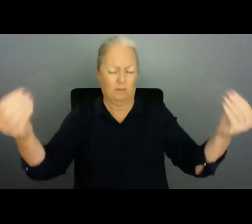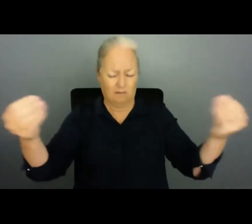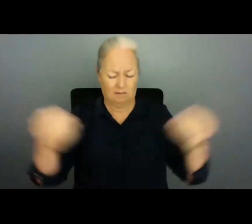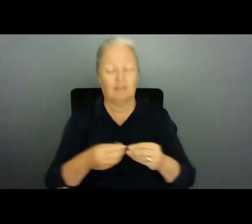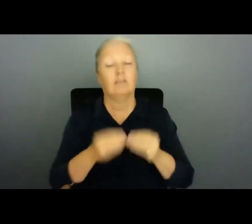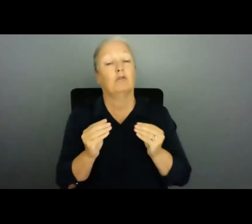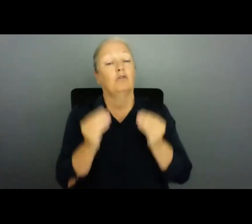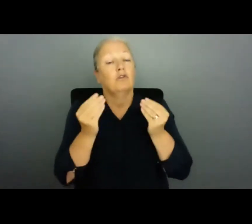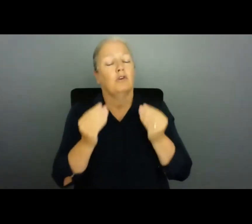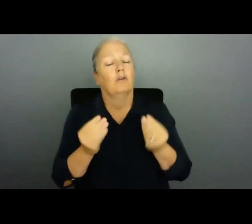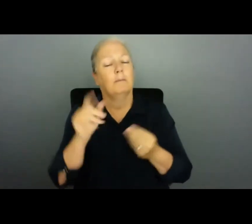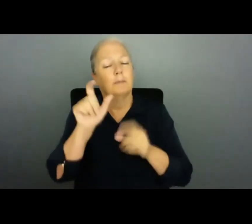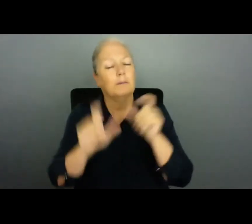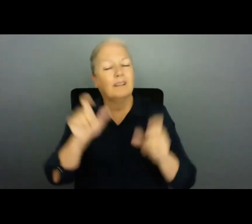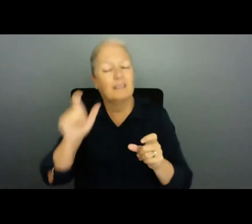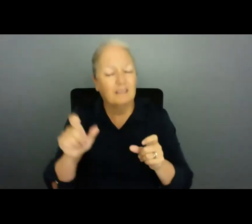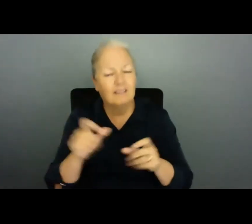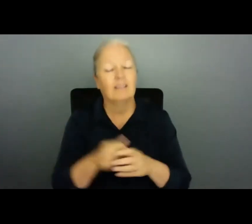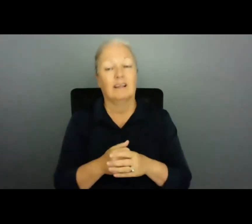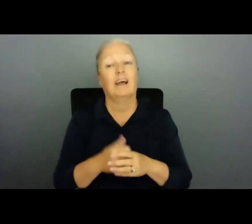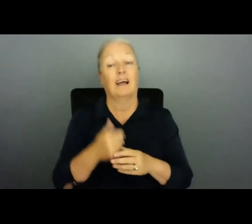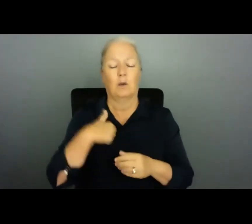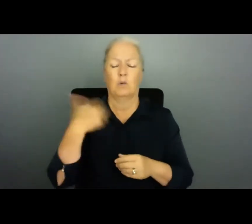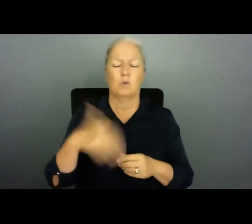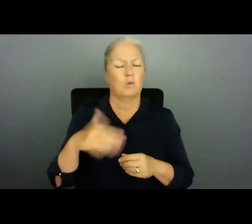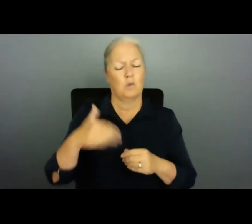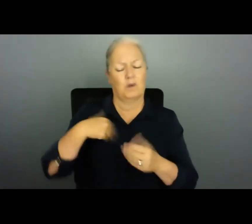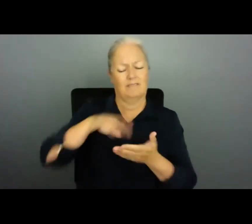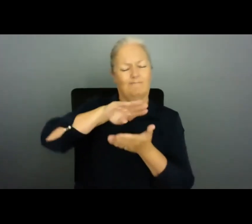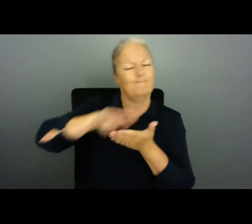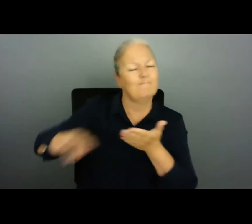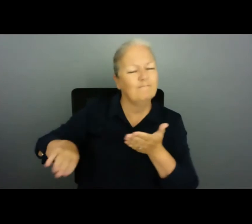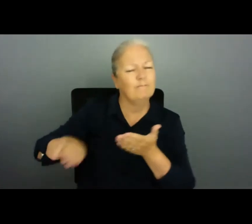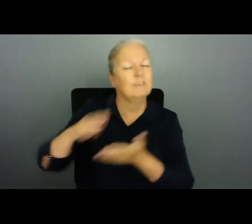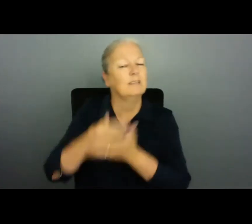belong to one of the most marginalized communities we're often denied the most basic rights including